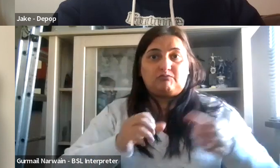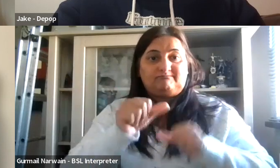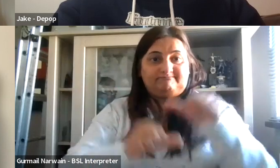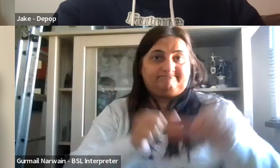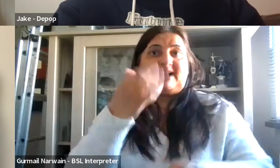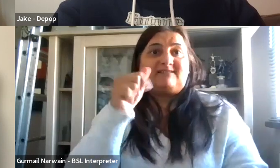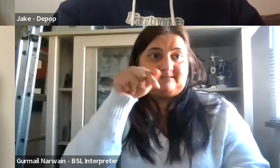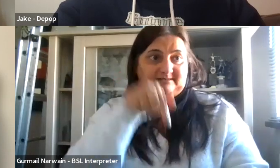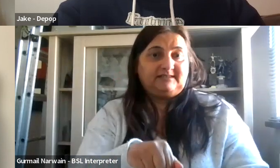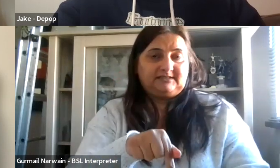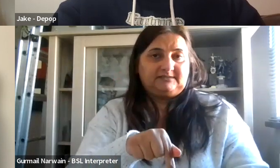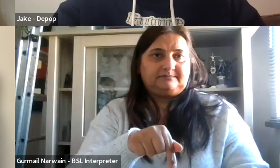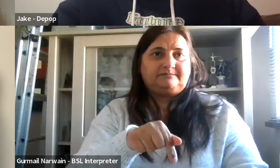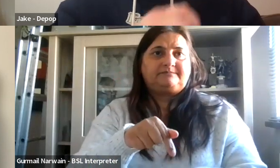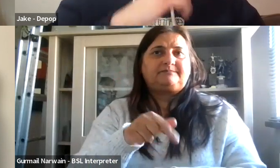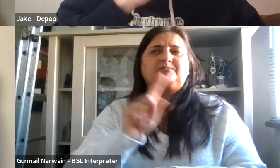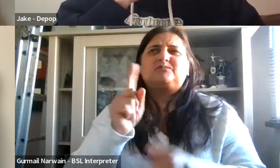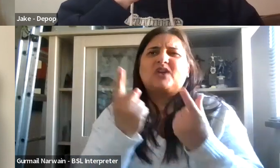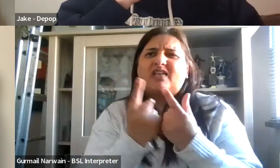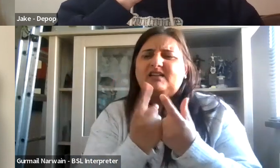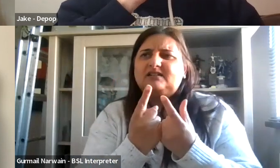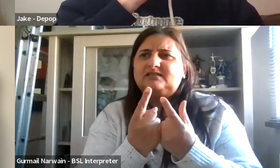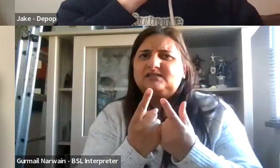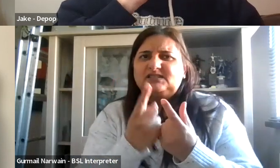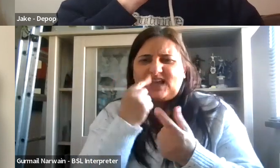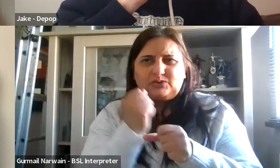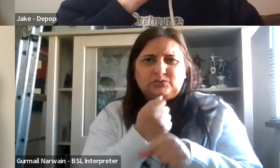What sort of what sort of things could you know you could be done like actually in the